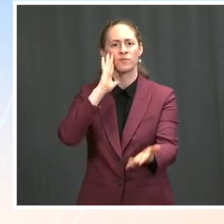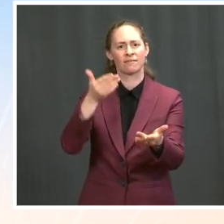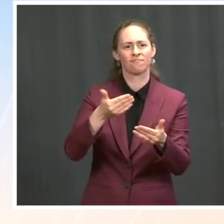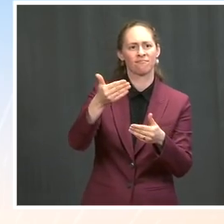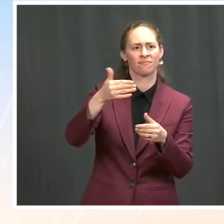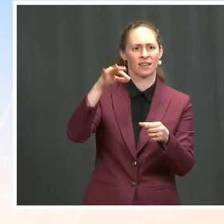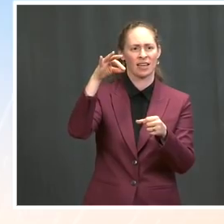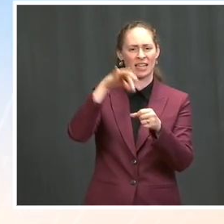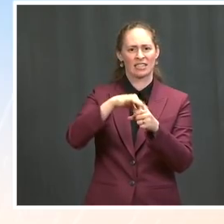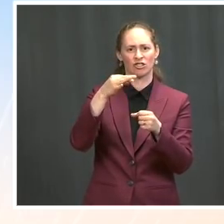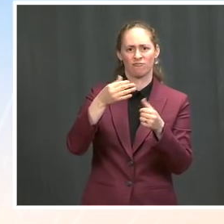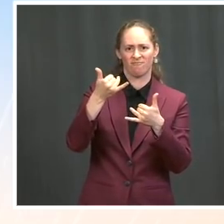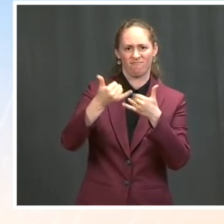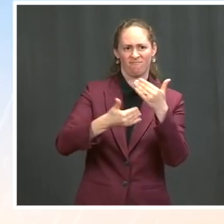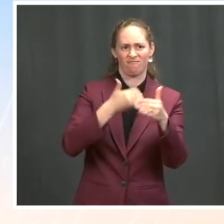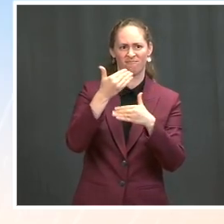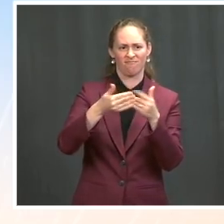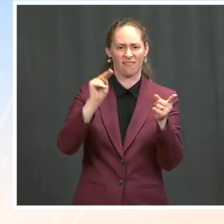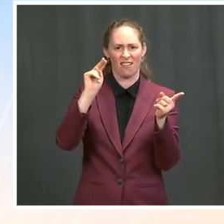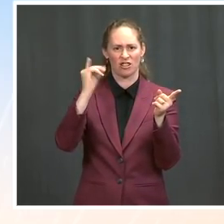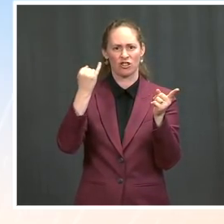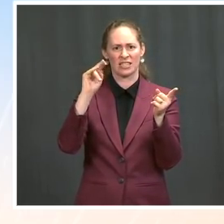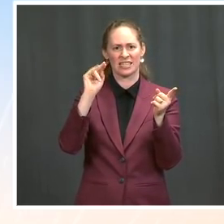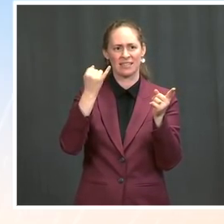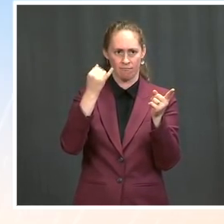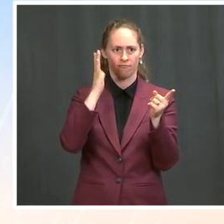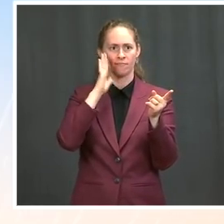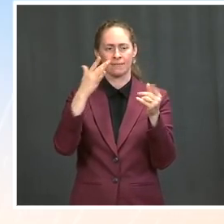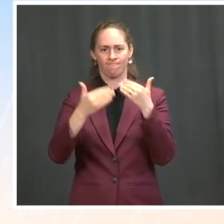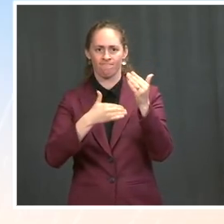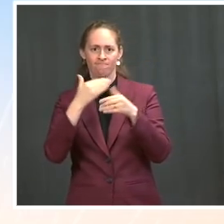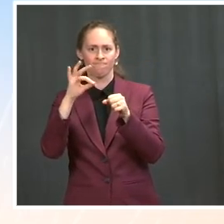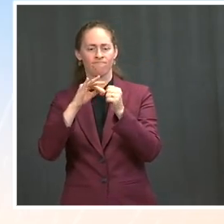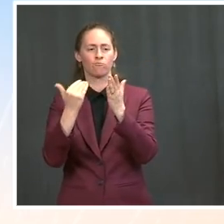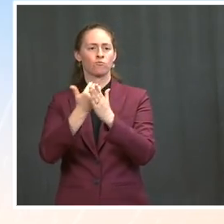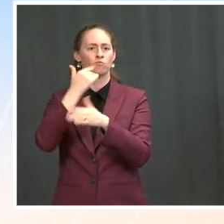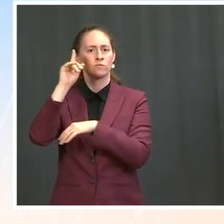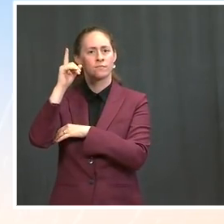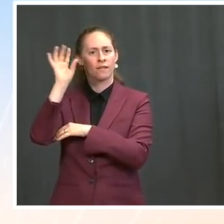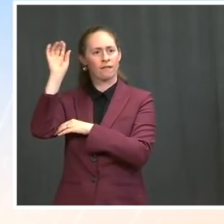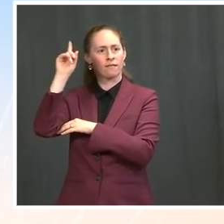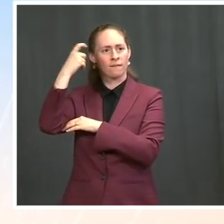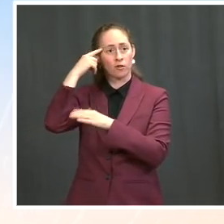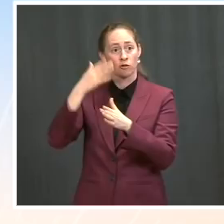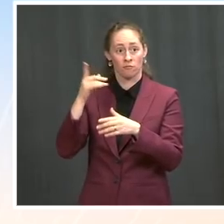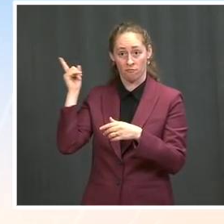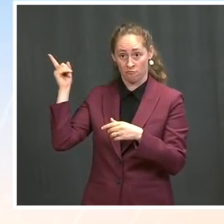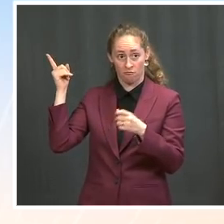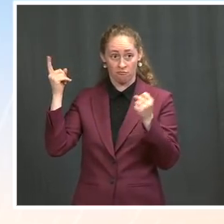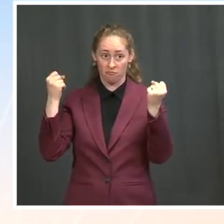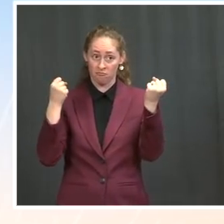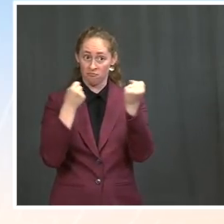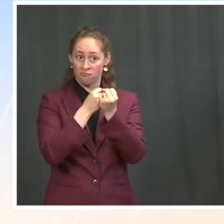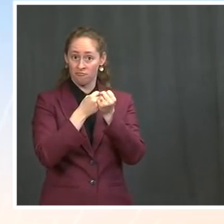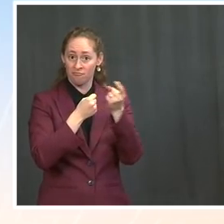He endorsed the President last time and raised money for him. Is the President going to help Governor Murphy win reelection this fall? Ms. Psaki: Well, certainly he'd be eager